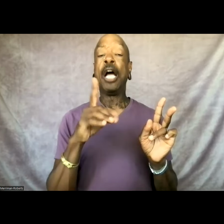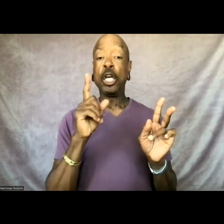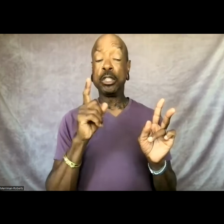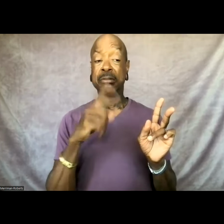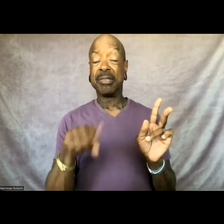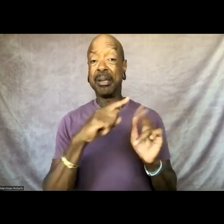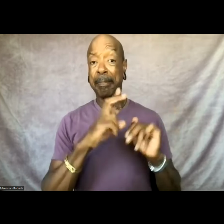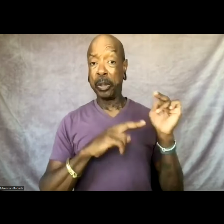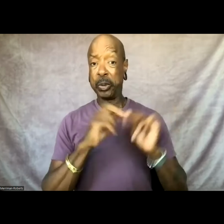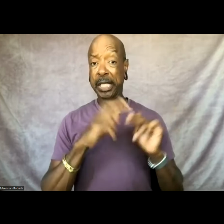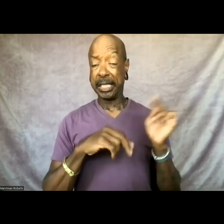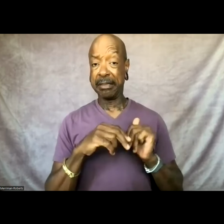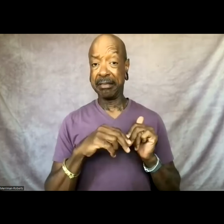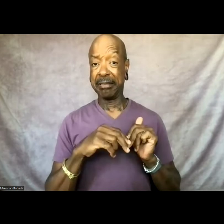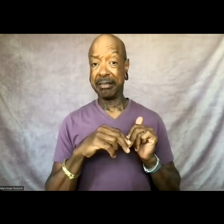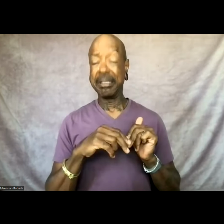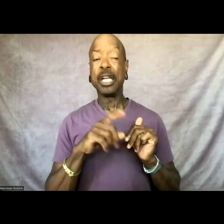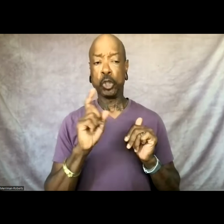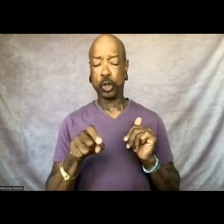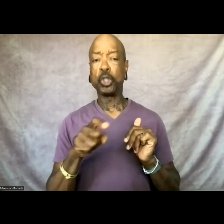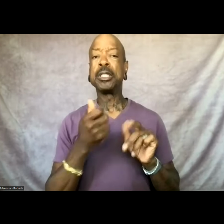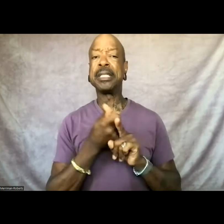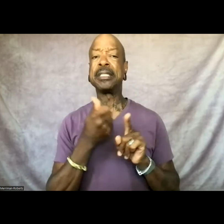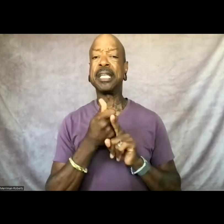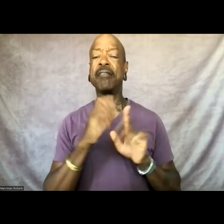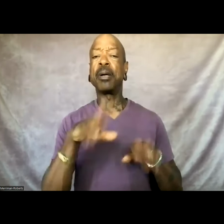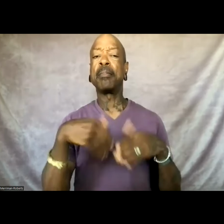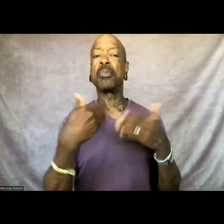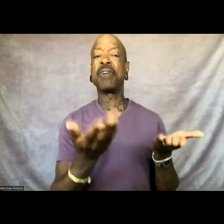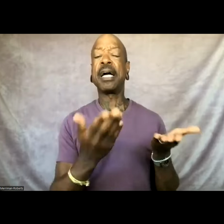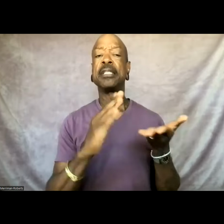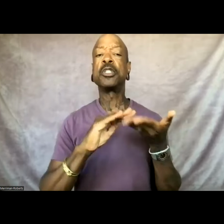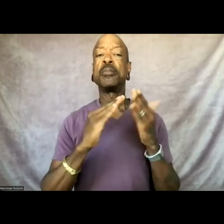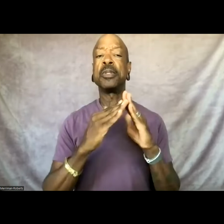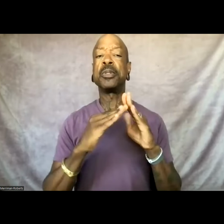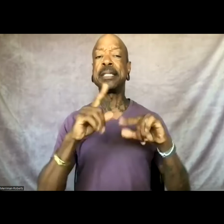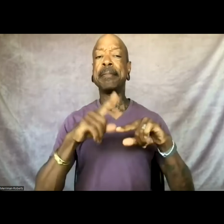and basically keeping them in